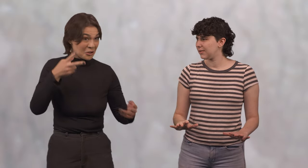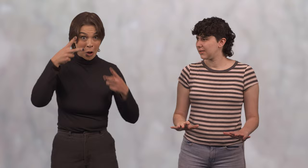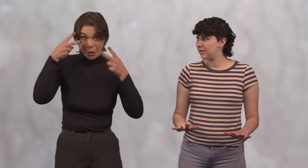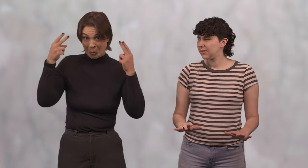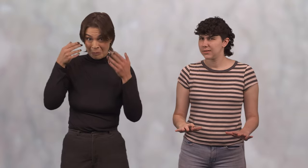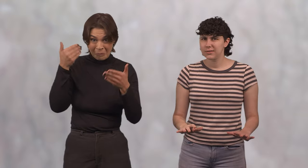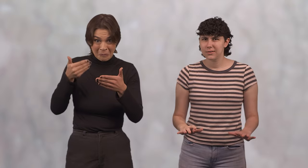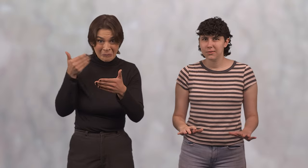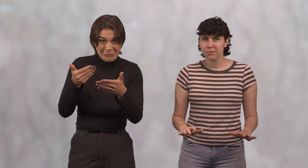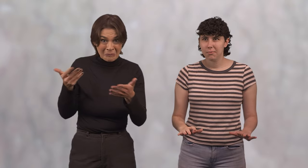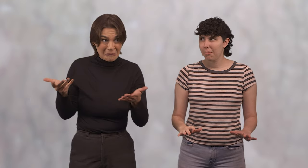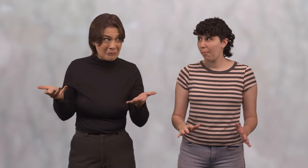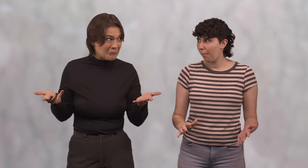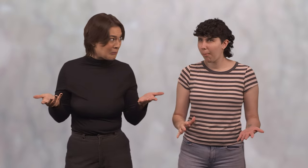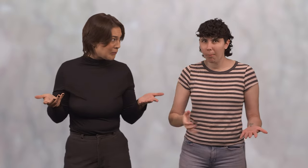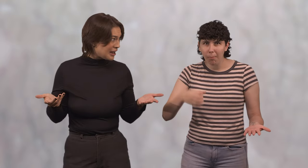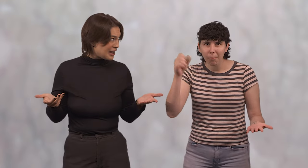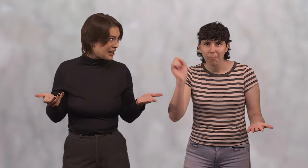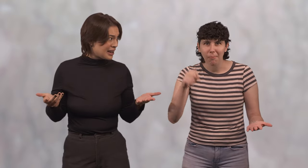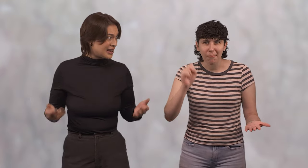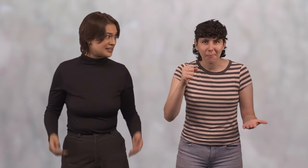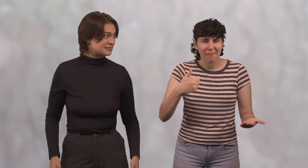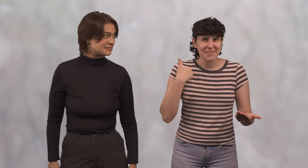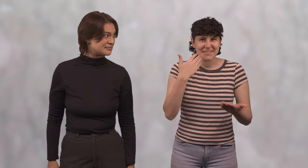Must be Halloween soon! Absolutely!